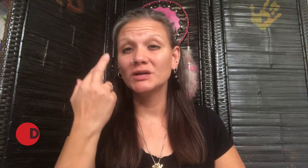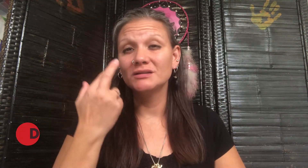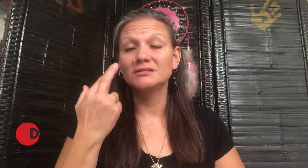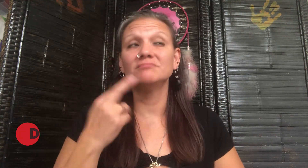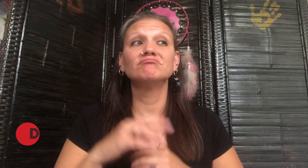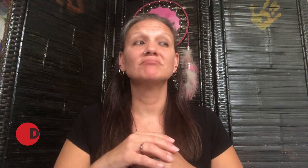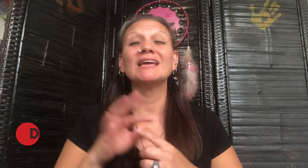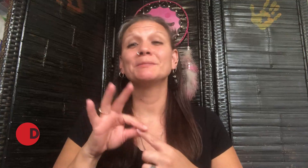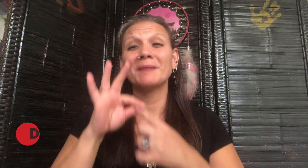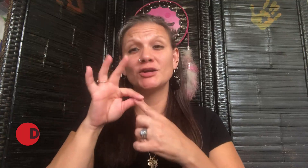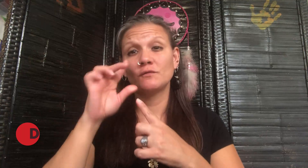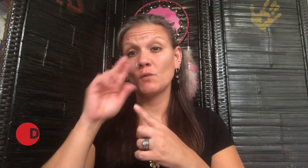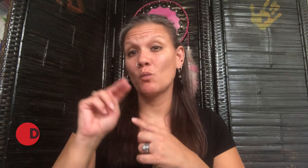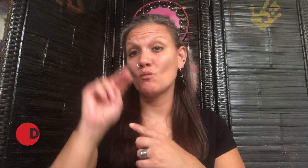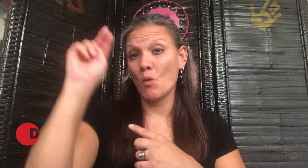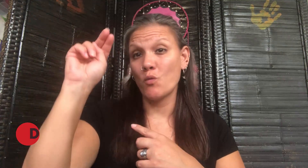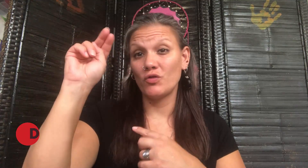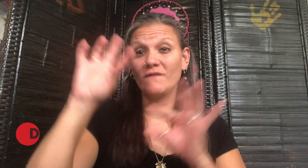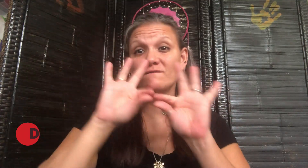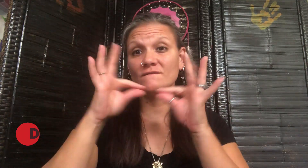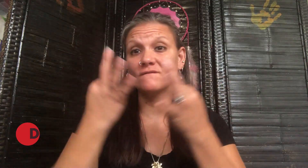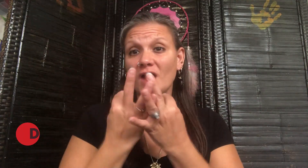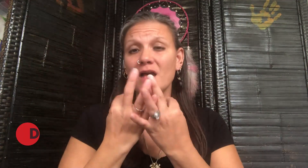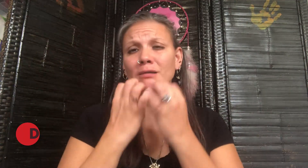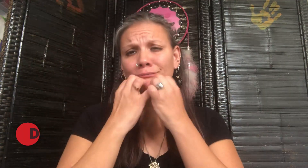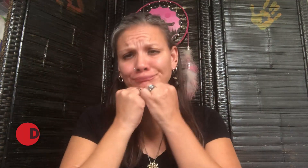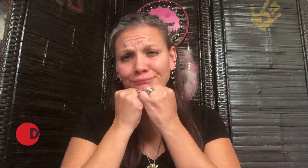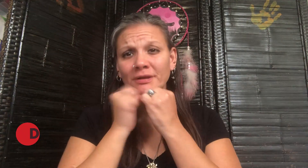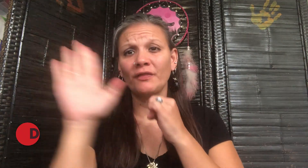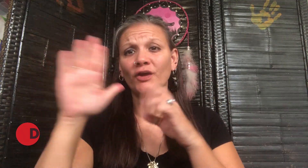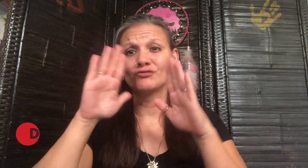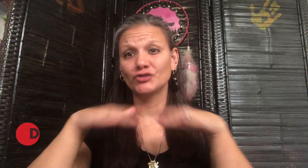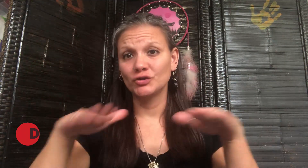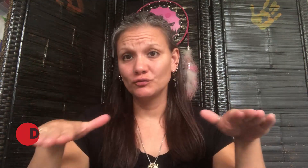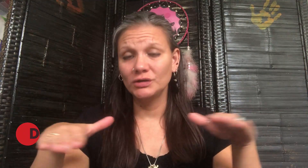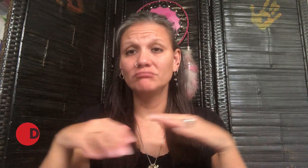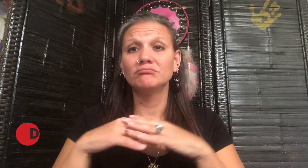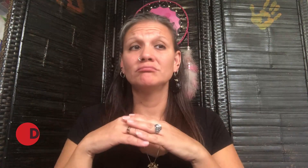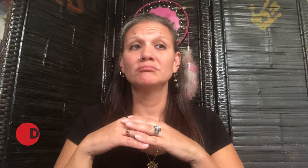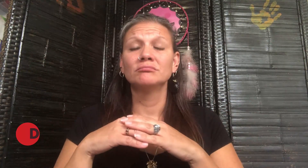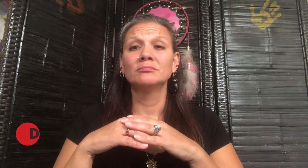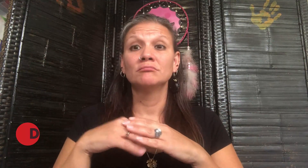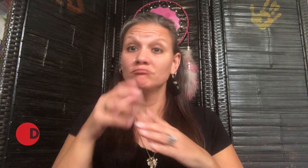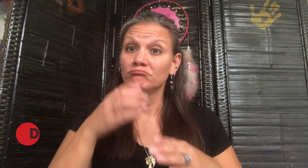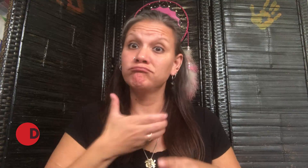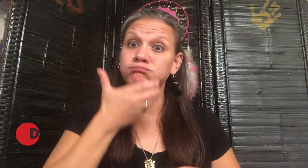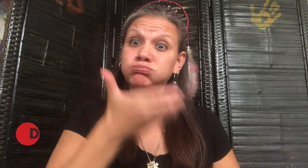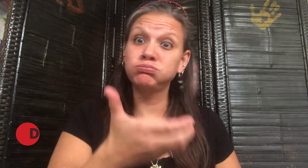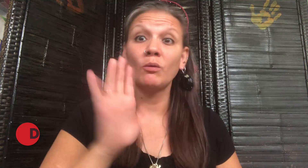There are a few reasons for that - especially in the north where families cherish their children and are not always willing